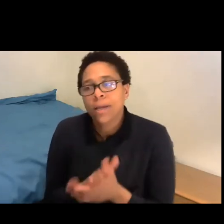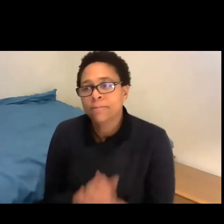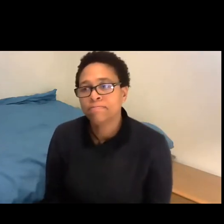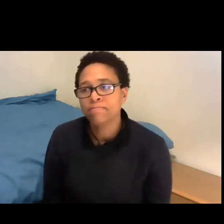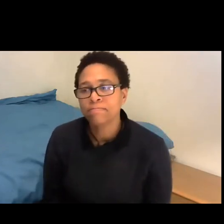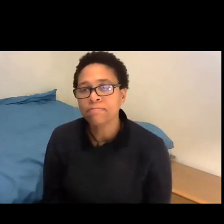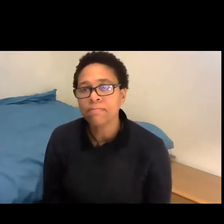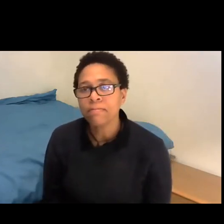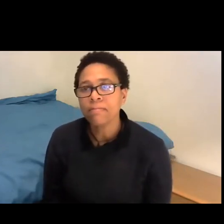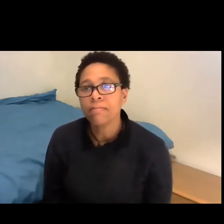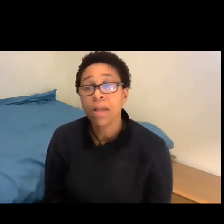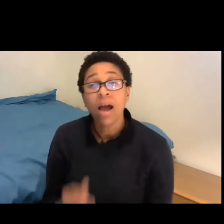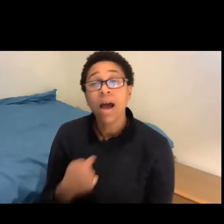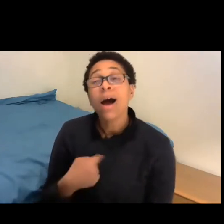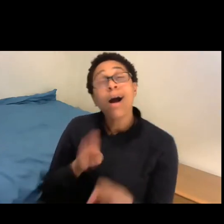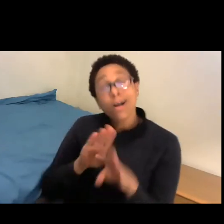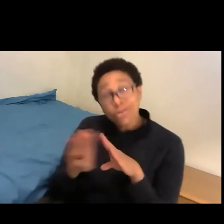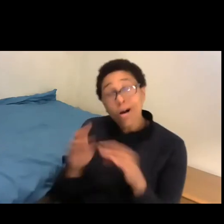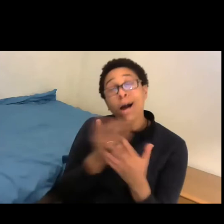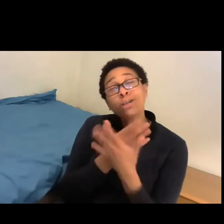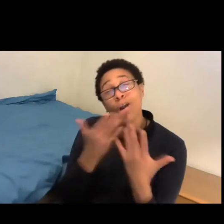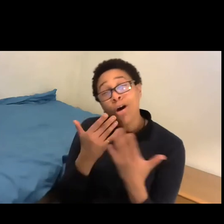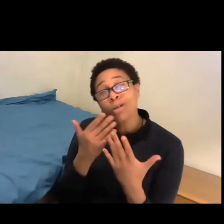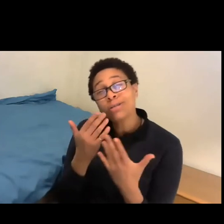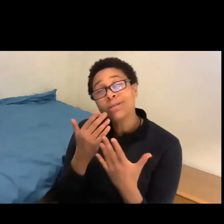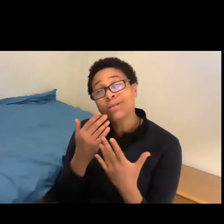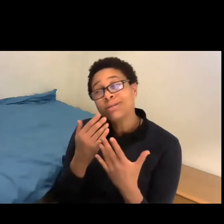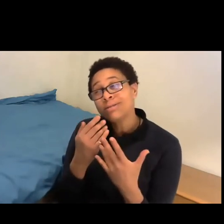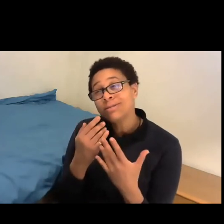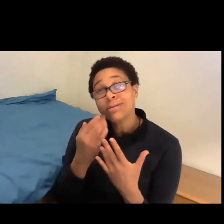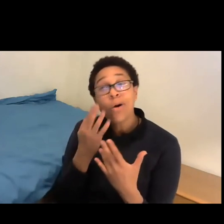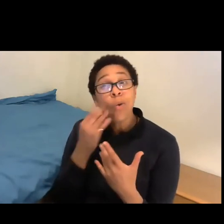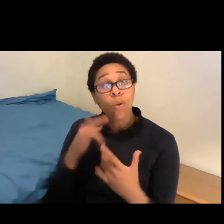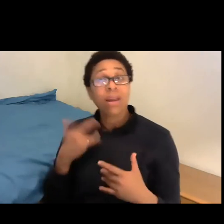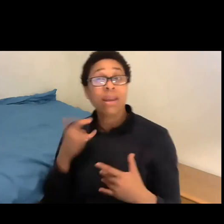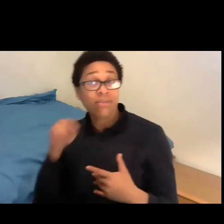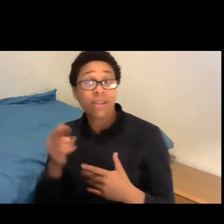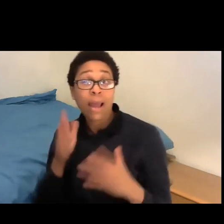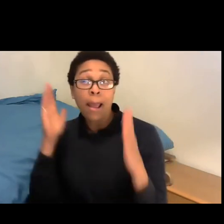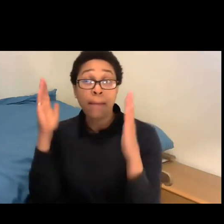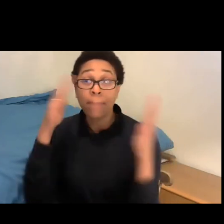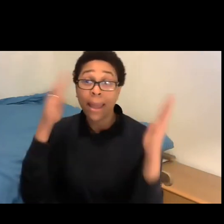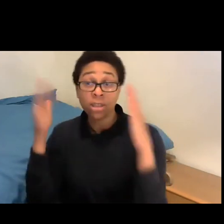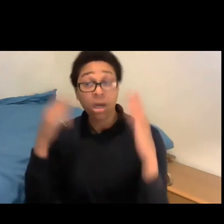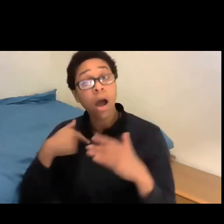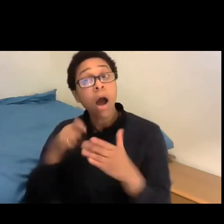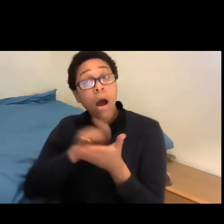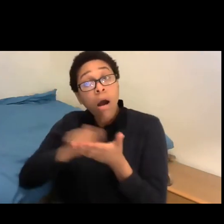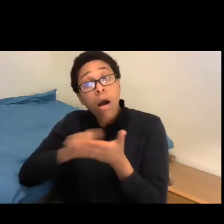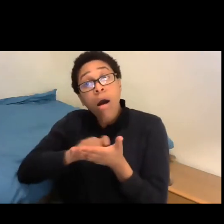attempted a lot in Malaysia as well. You know, I was a playwright. I wrote a play that was, that, I think people still